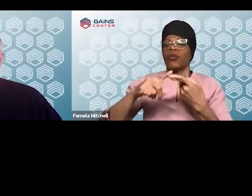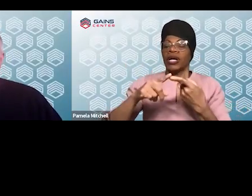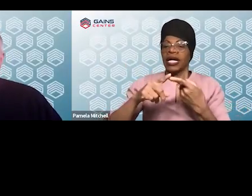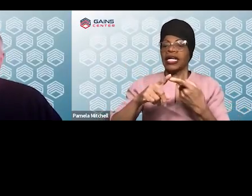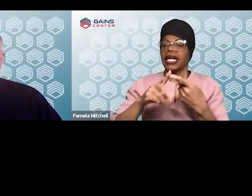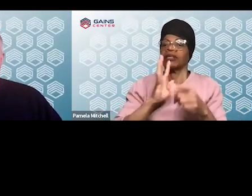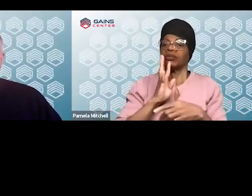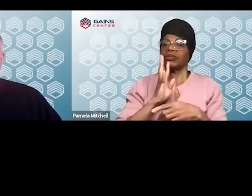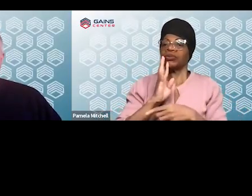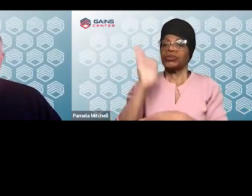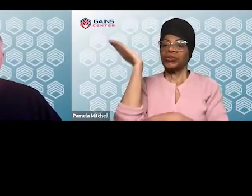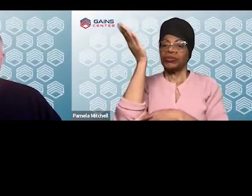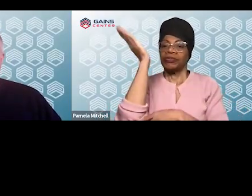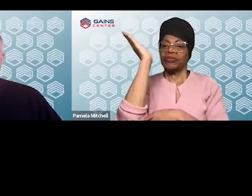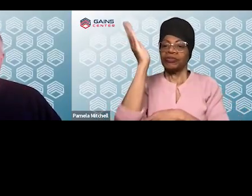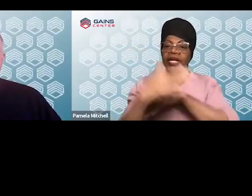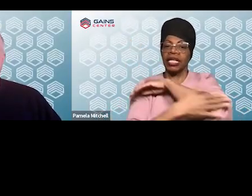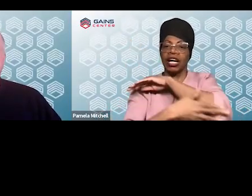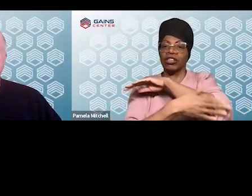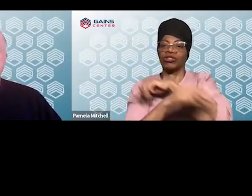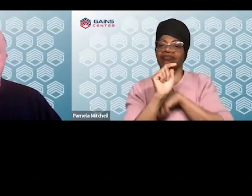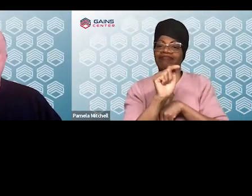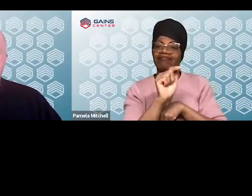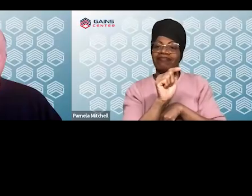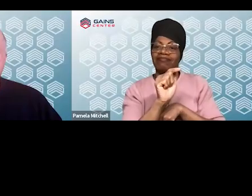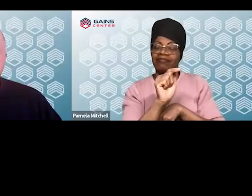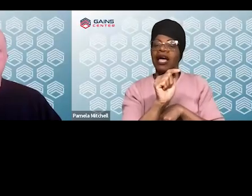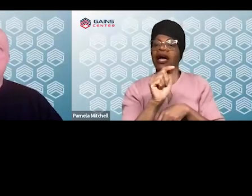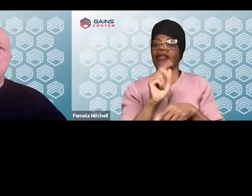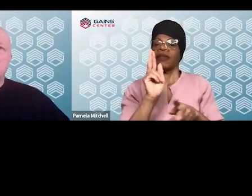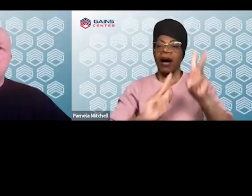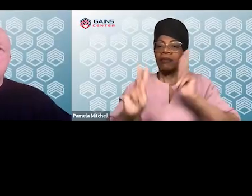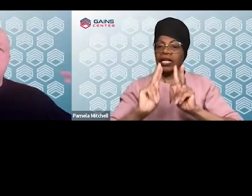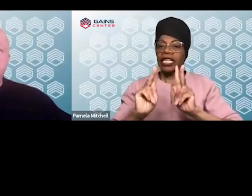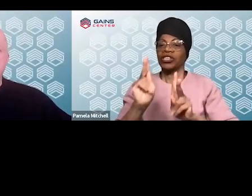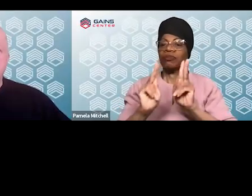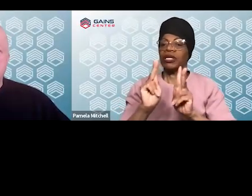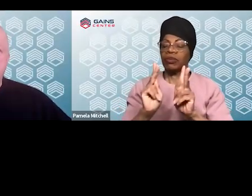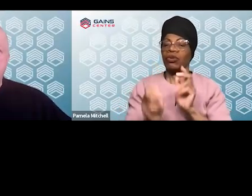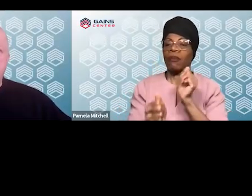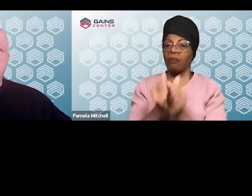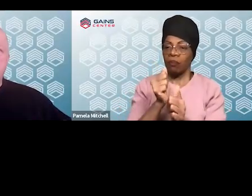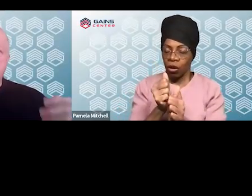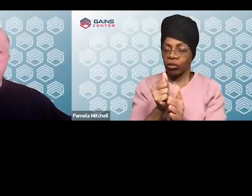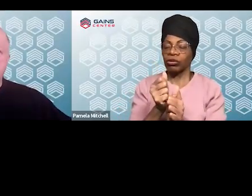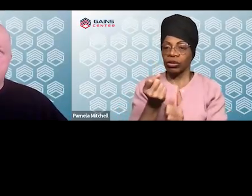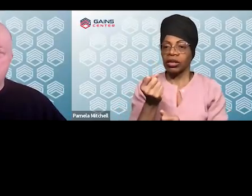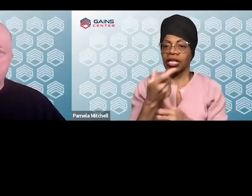this is the population people are most interested in. As Rob said, you've done a great job getting medication